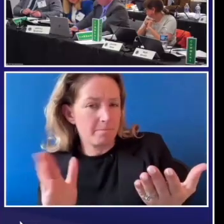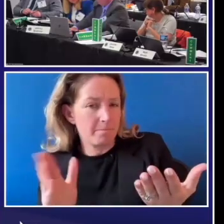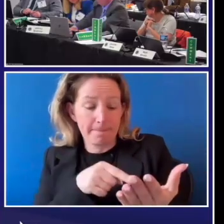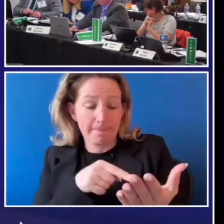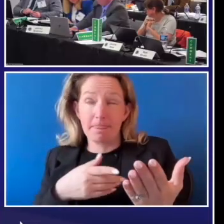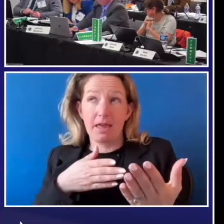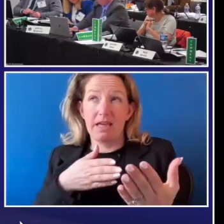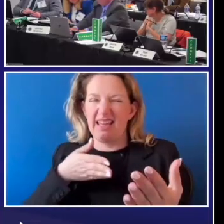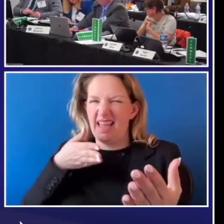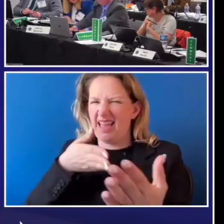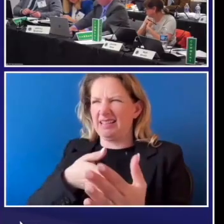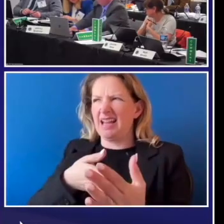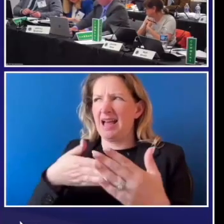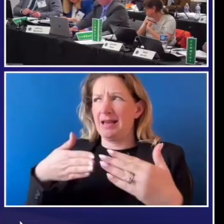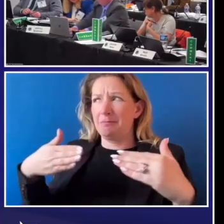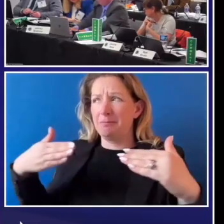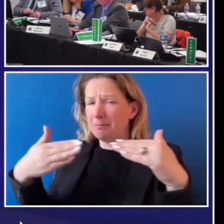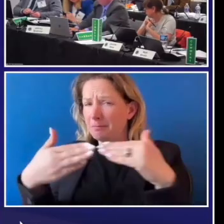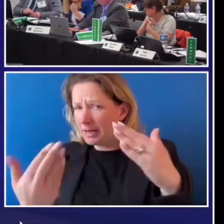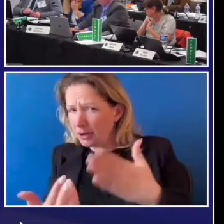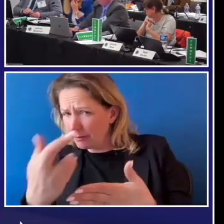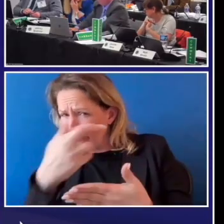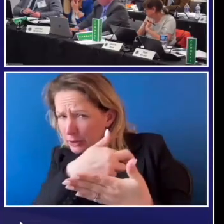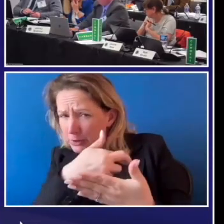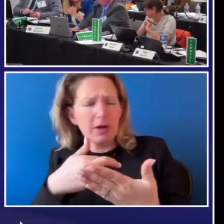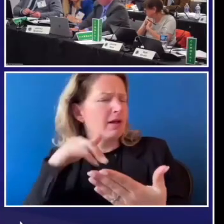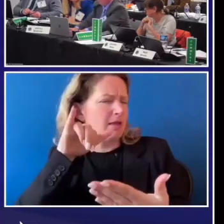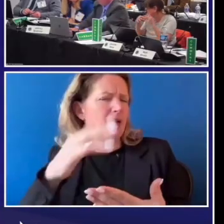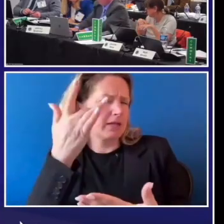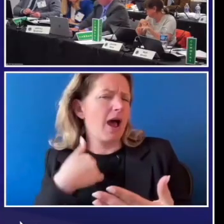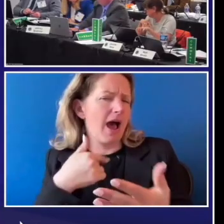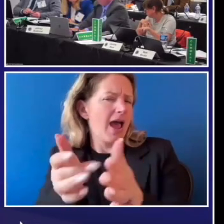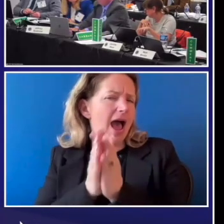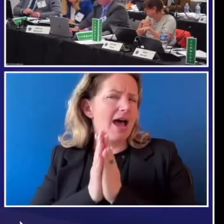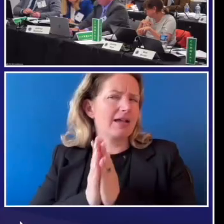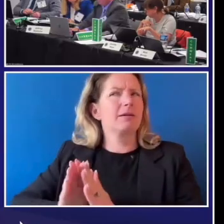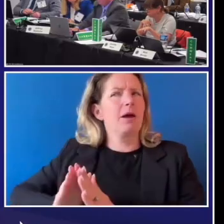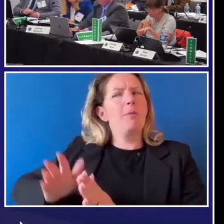that there's, it's, and so this is why I was asked for the prior question, so this was the provision that I referenced there.